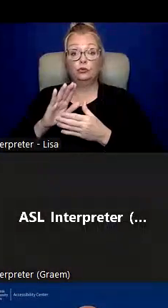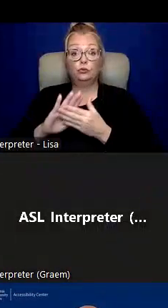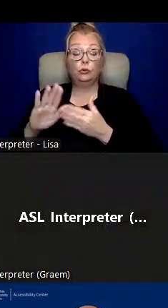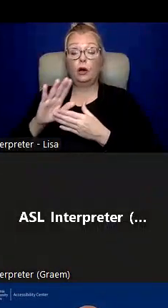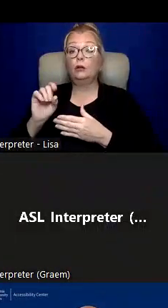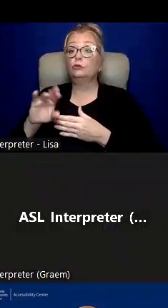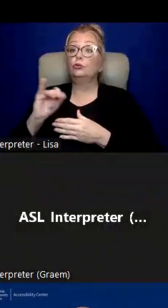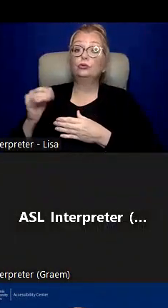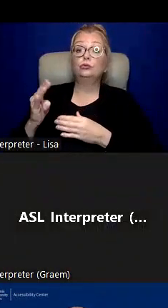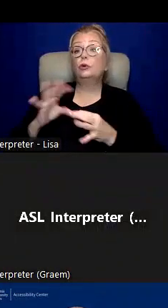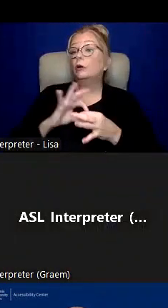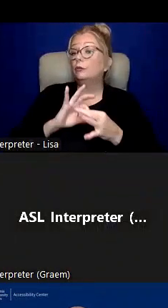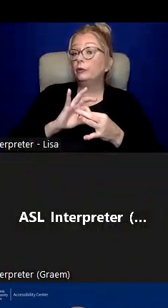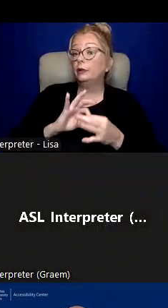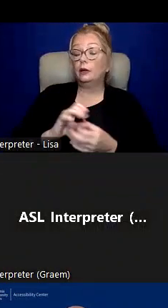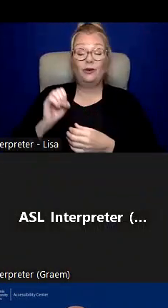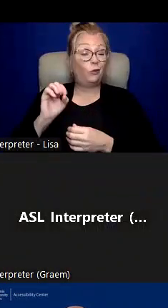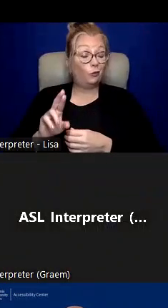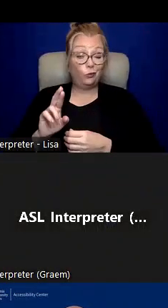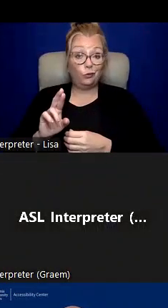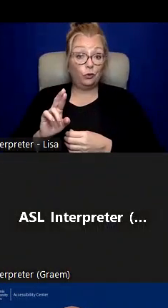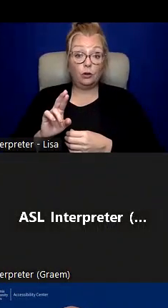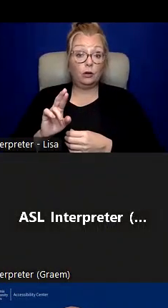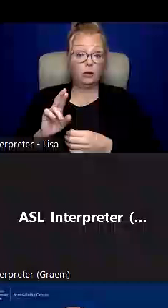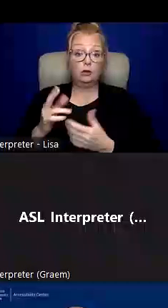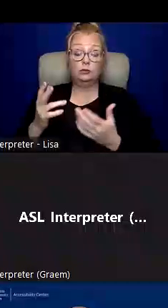Or is use just completely optional?